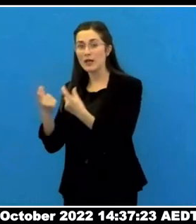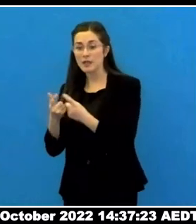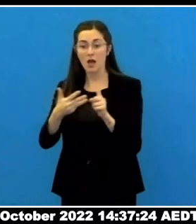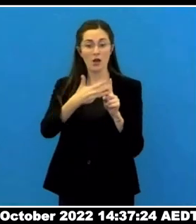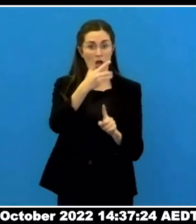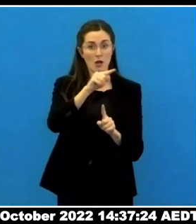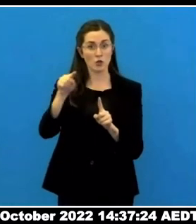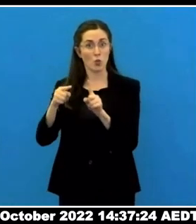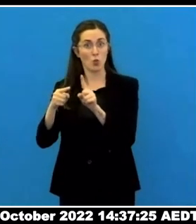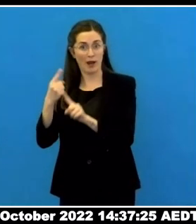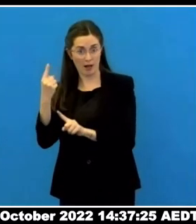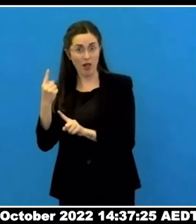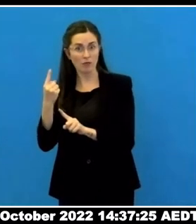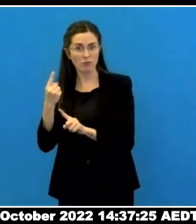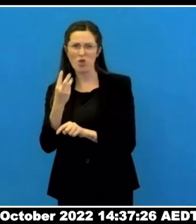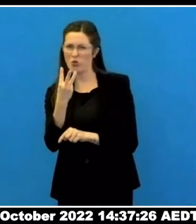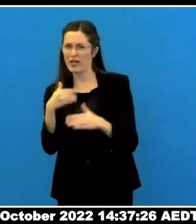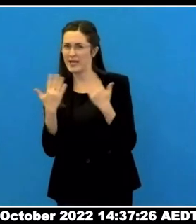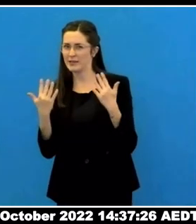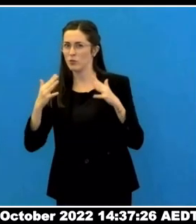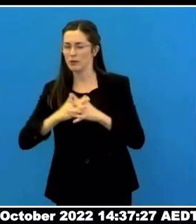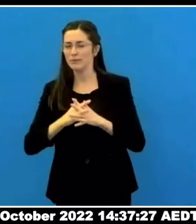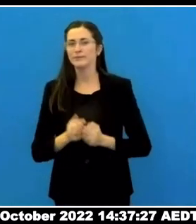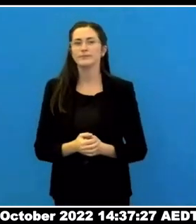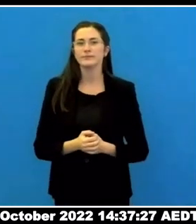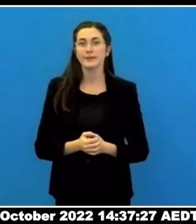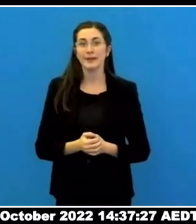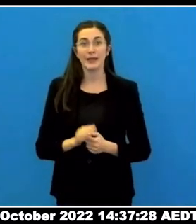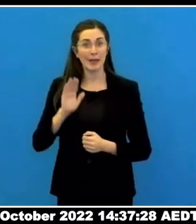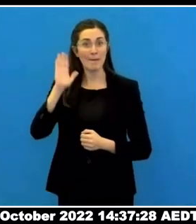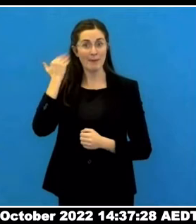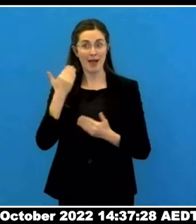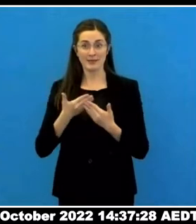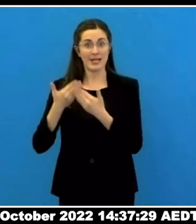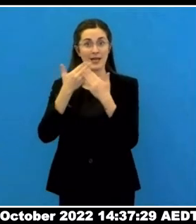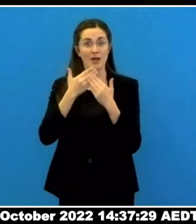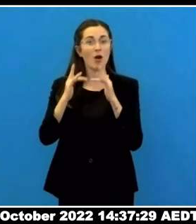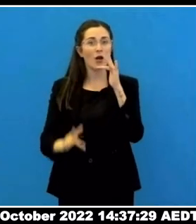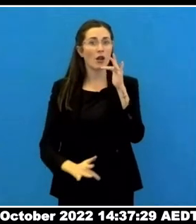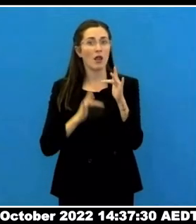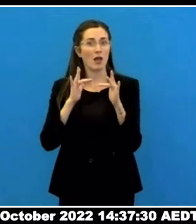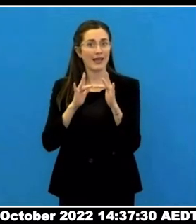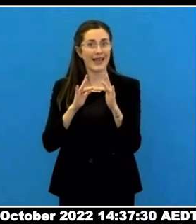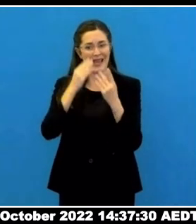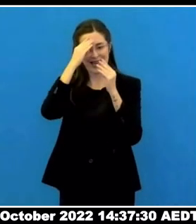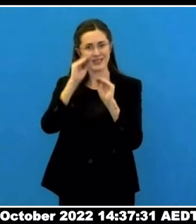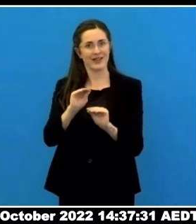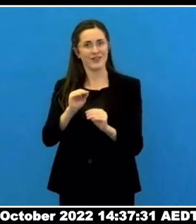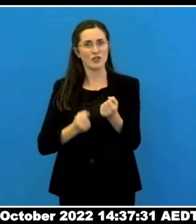three days per week. I have also studied an online education support traineeship